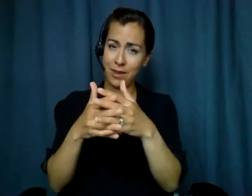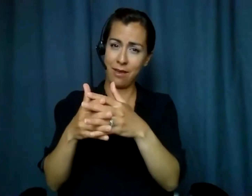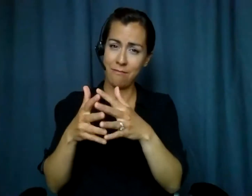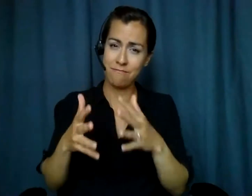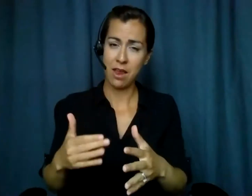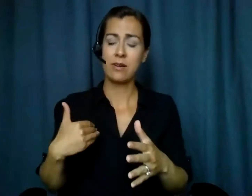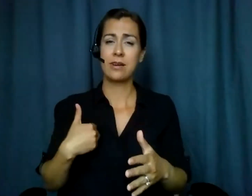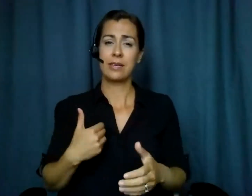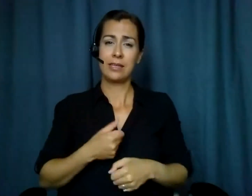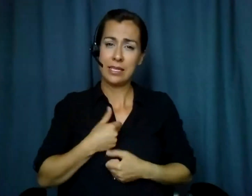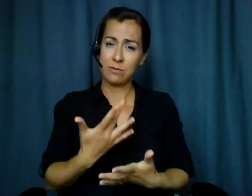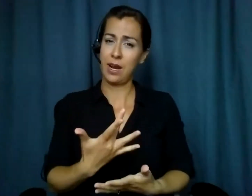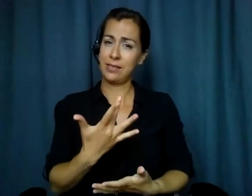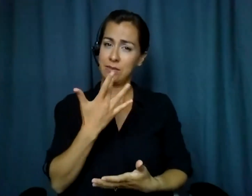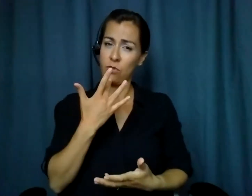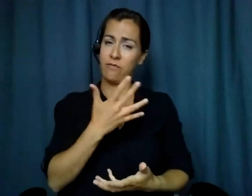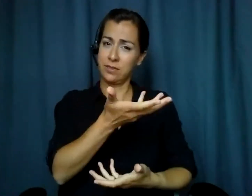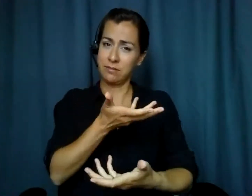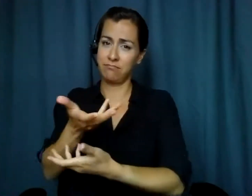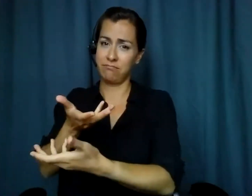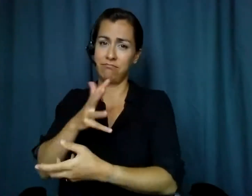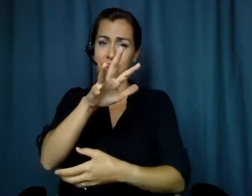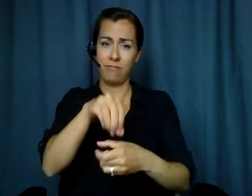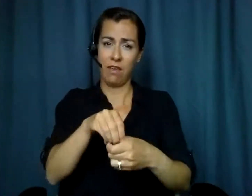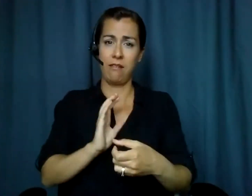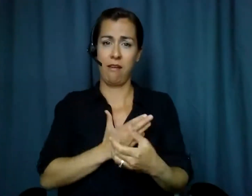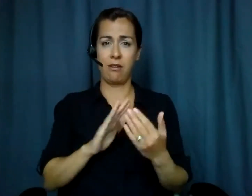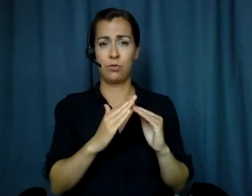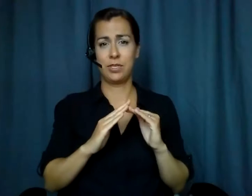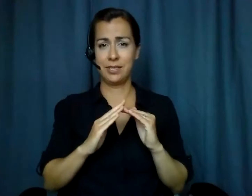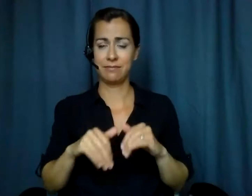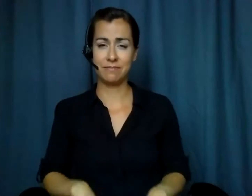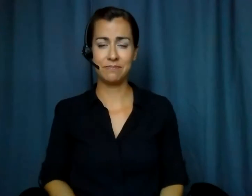over to Kiersi. Hello everyone, I'm Kiersi Coleman. I